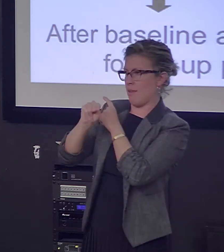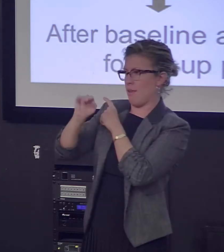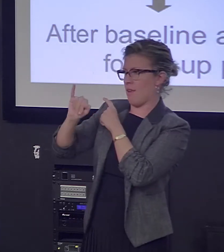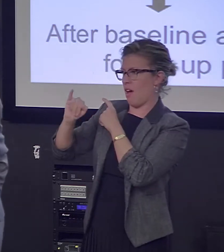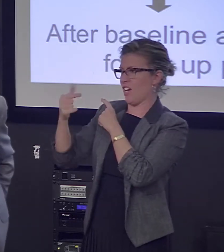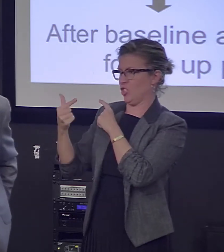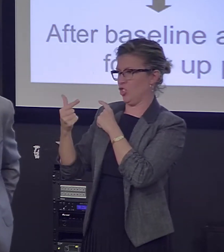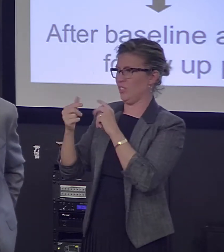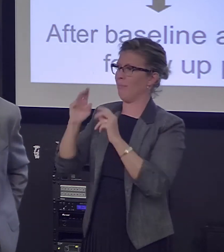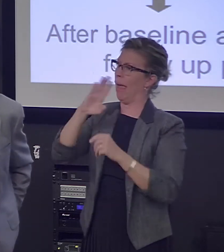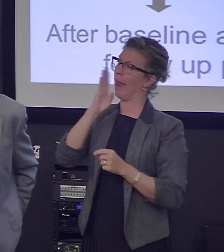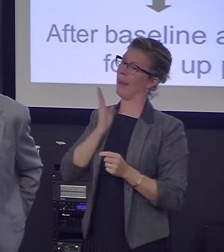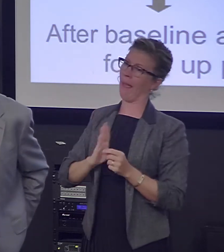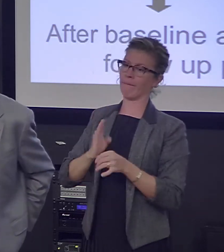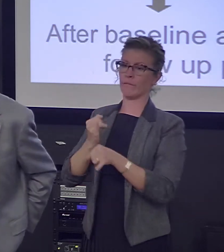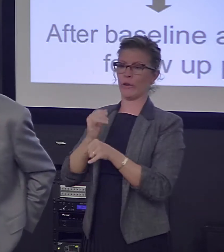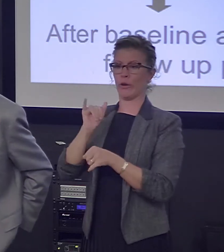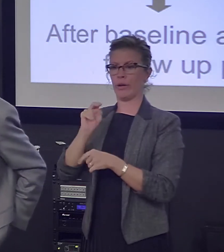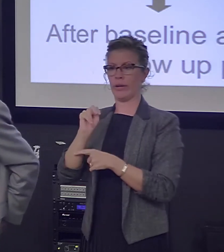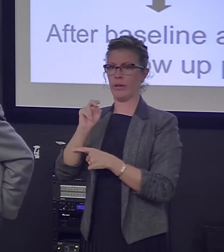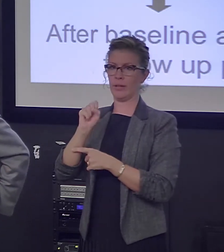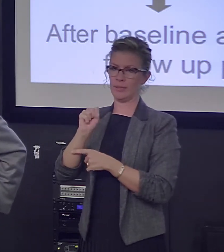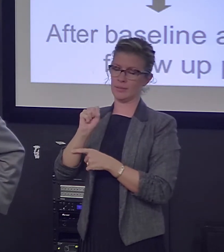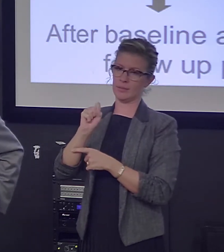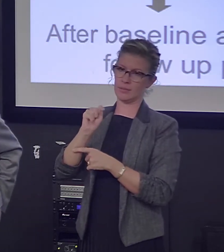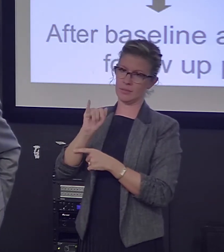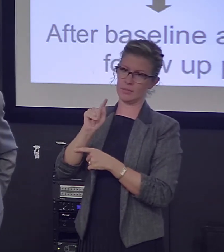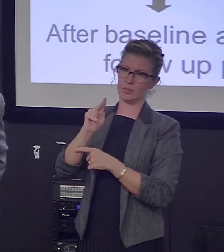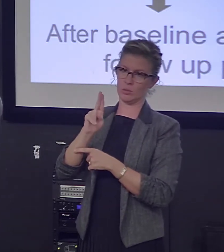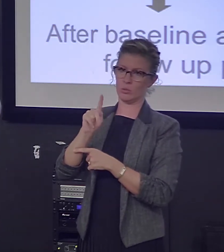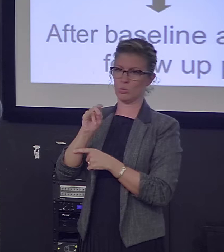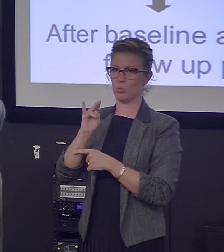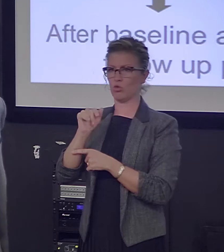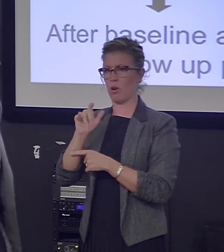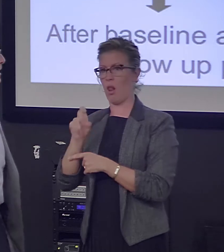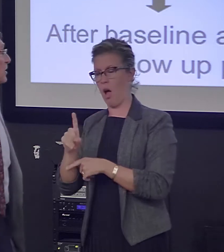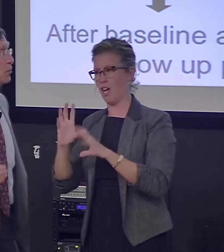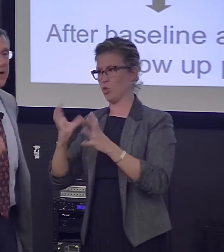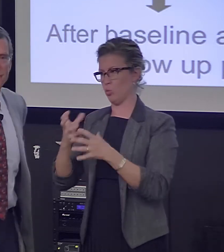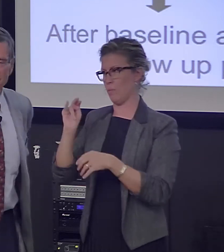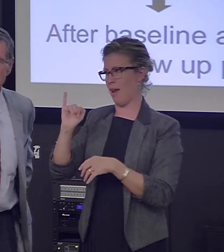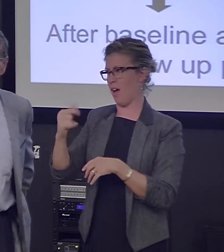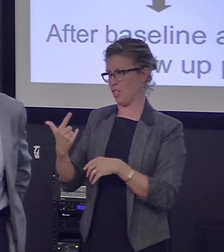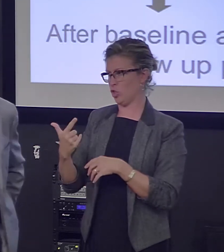We called that the never institutionalized group or the NIG and what we did was followed